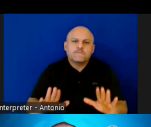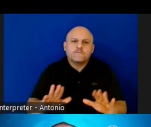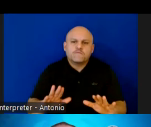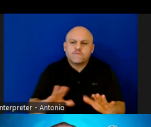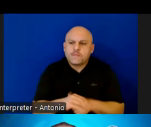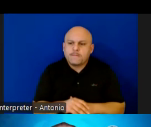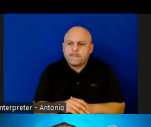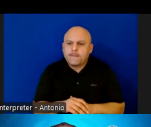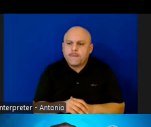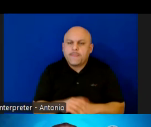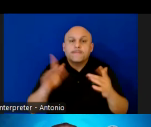Awesome. Is.